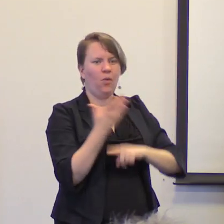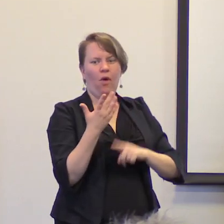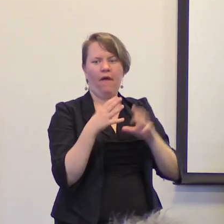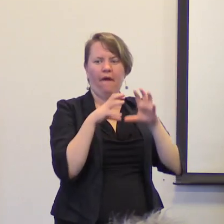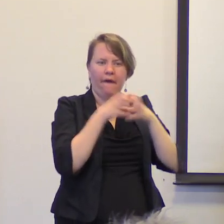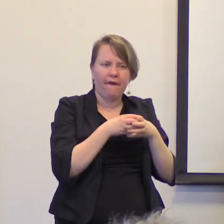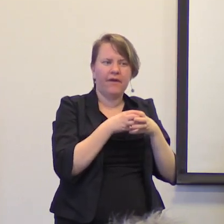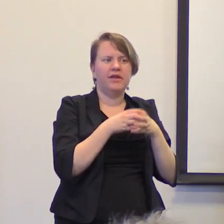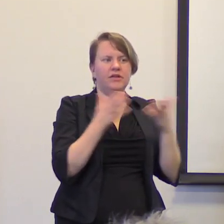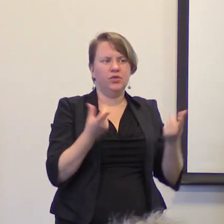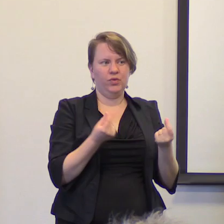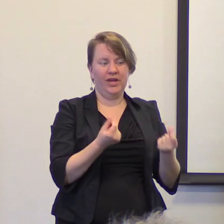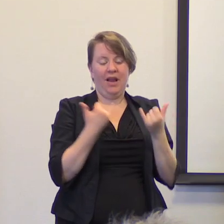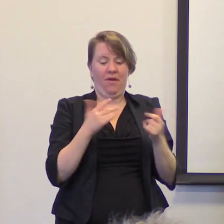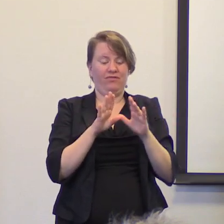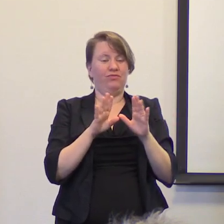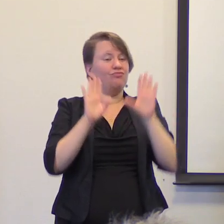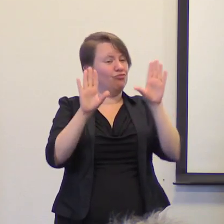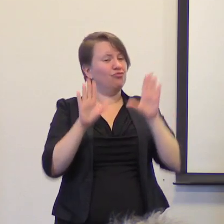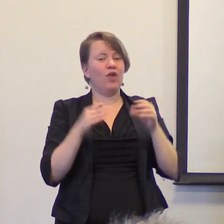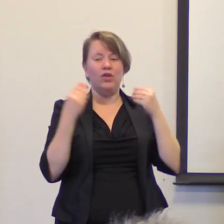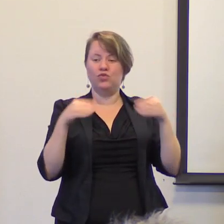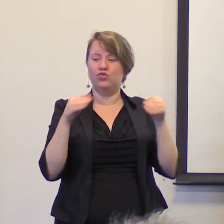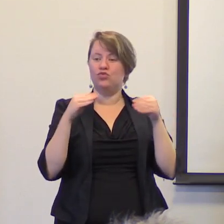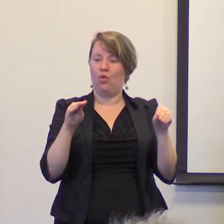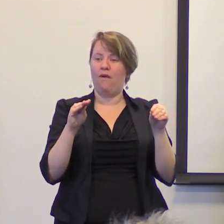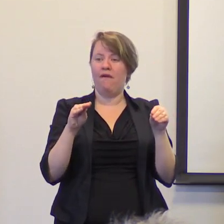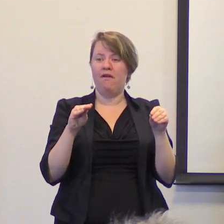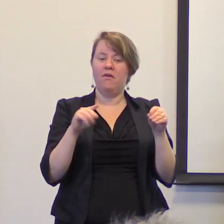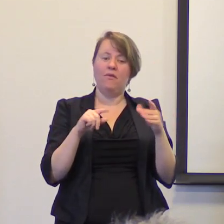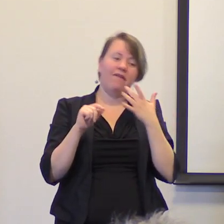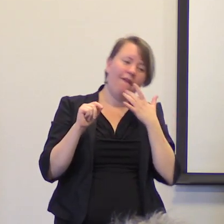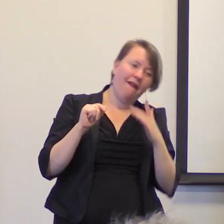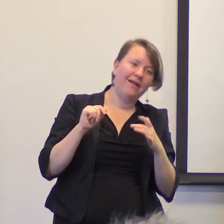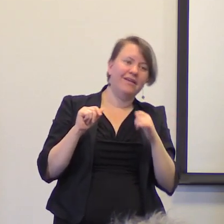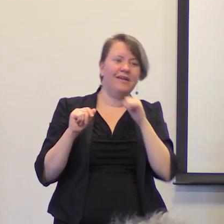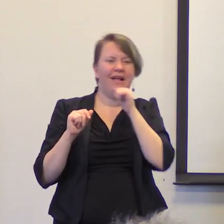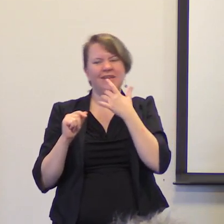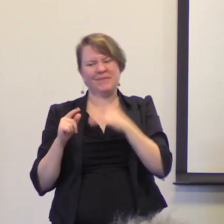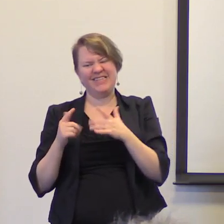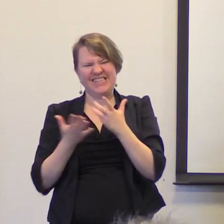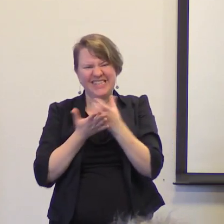We now have this great store, which, fortunately/unfortunately has been out of some of the merchandise recently